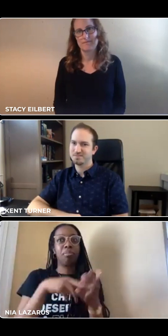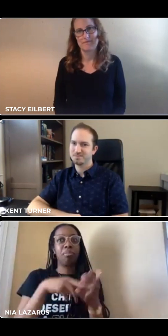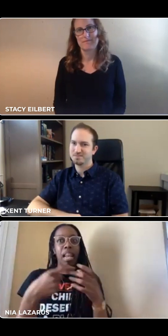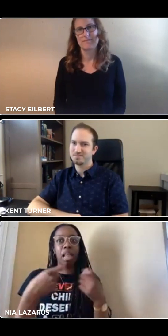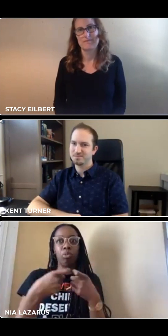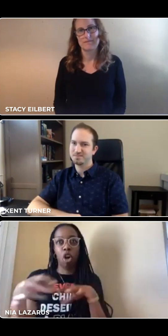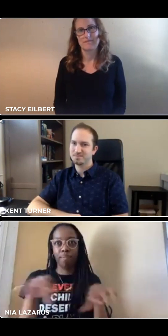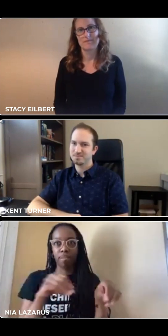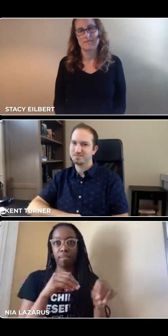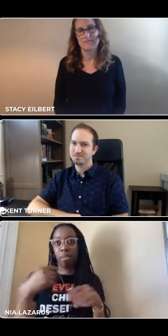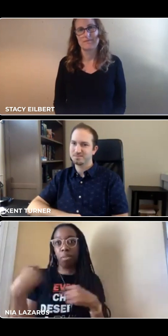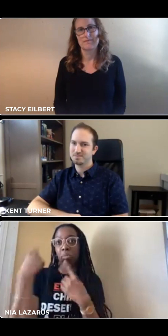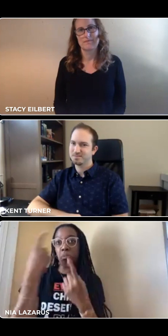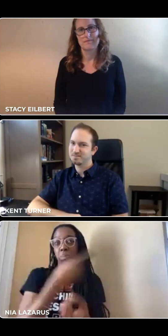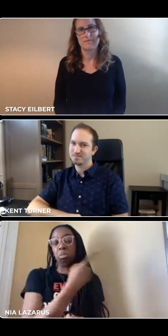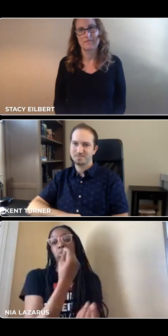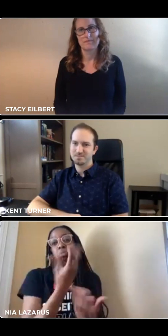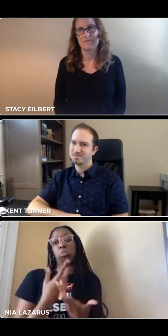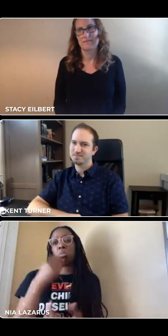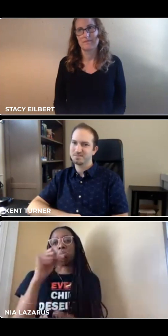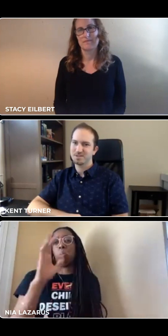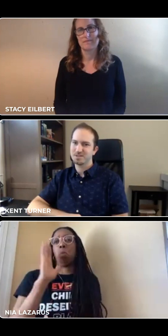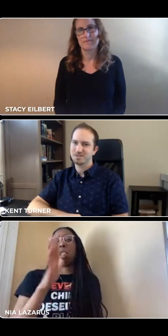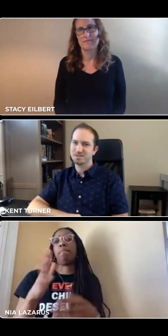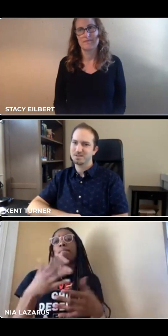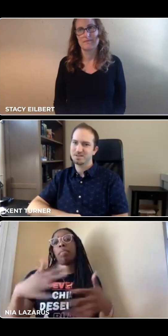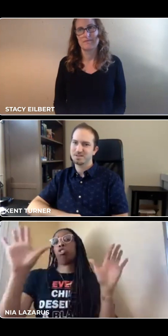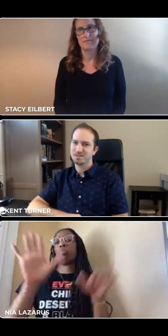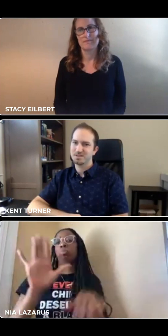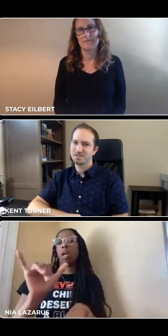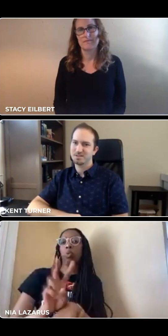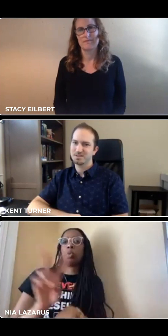recently. The city was supposed to fix that. So, the power had gone off. They told me they